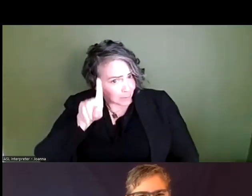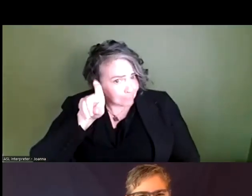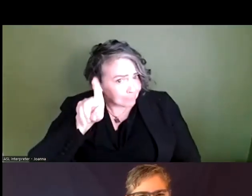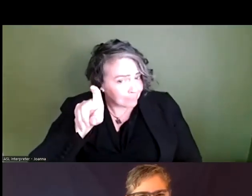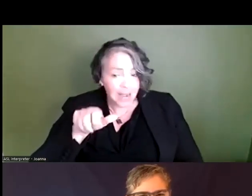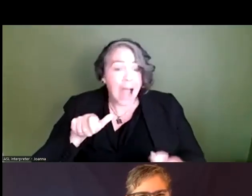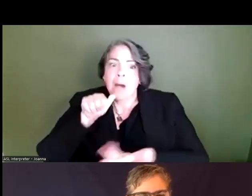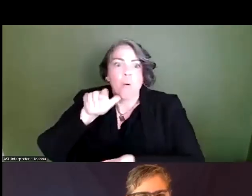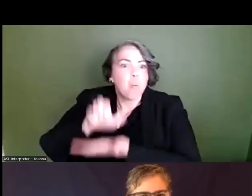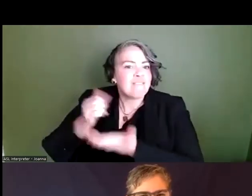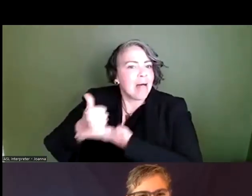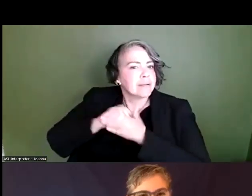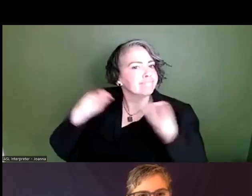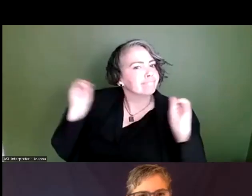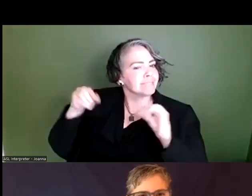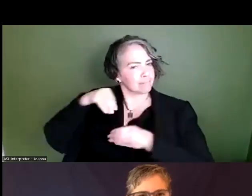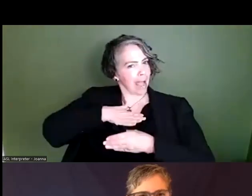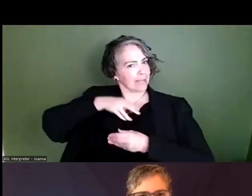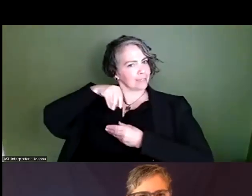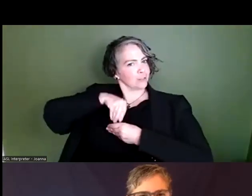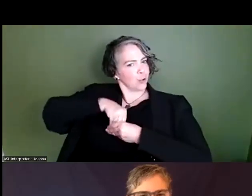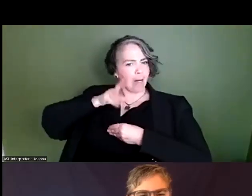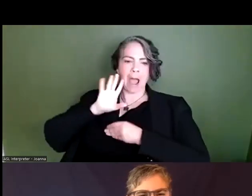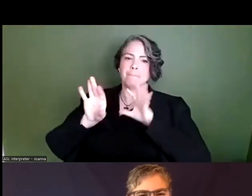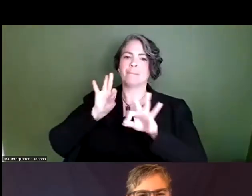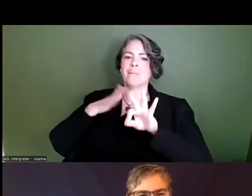me today. That was part of my internal recovery capital. I could pick out my own clothes. And